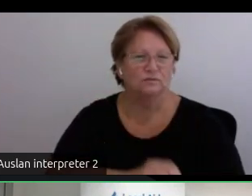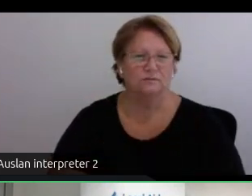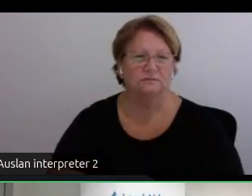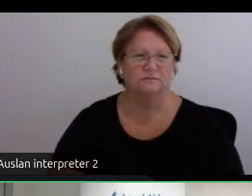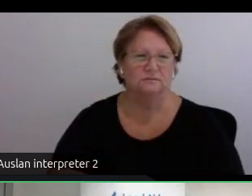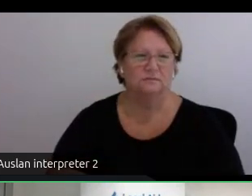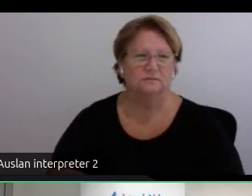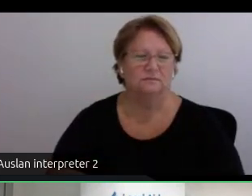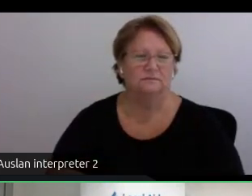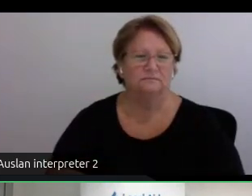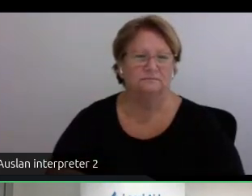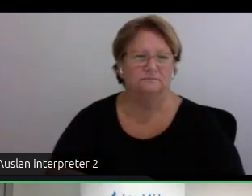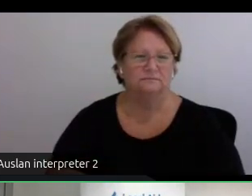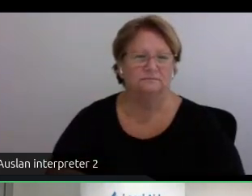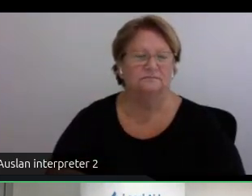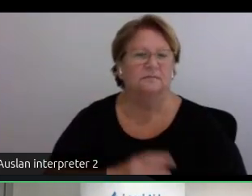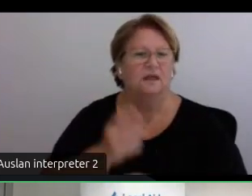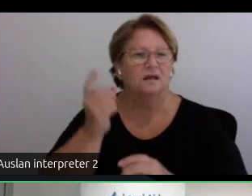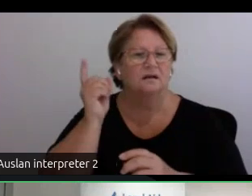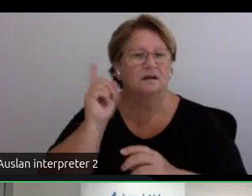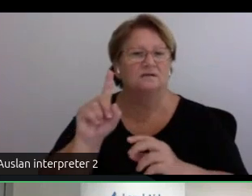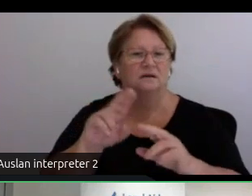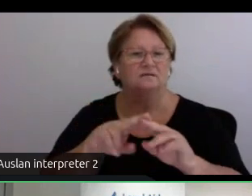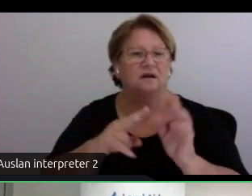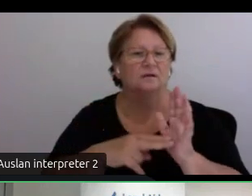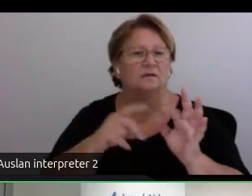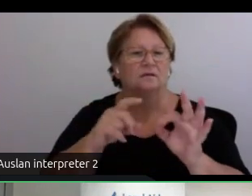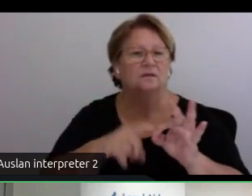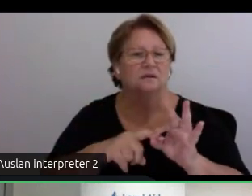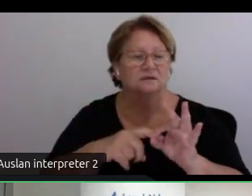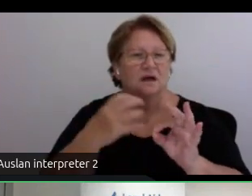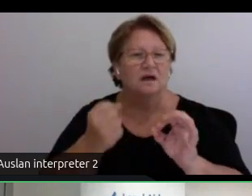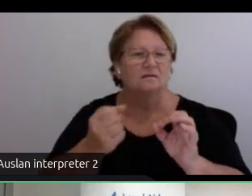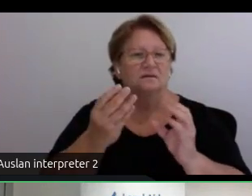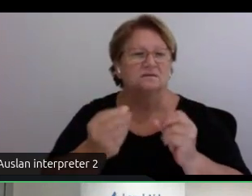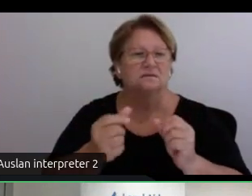issues that we come across. Last year in the far north Queensland floods came across some consumer